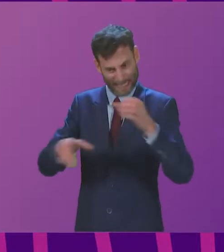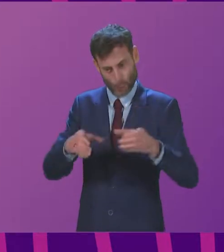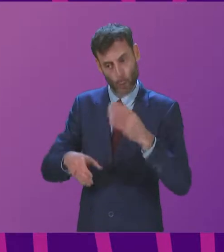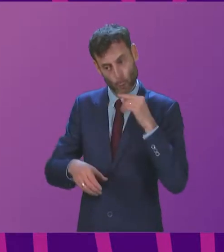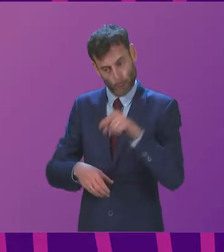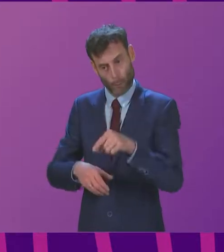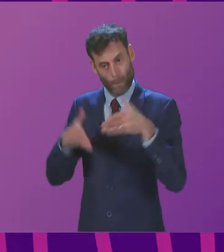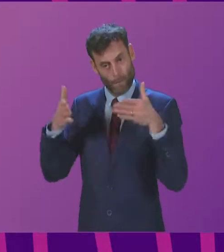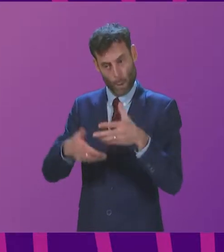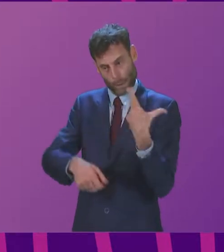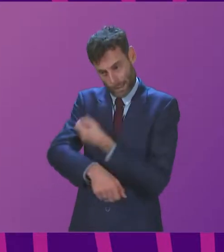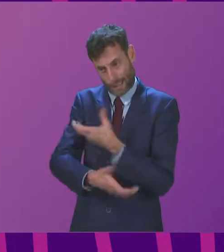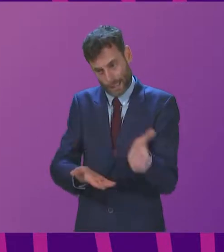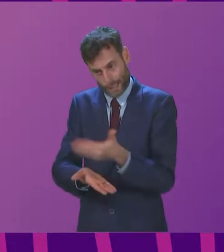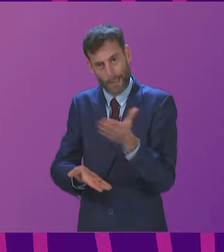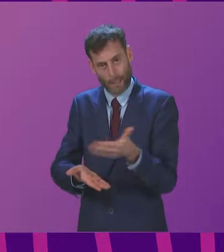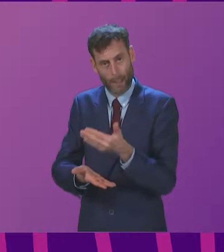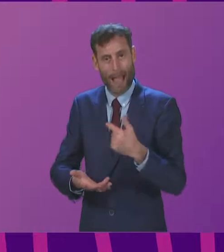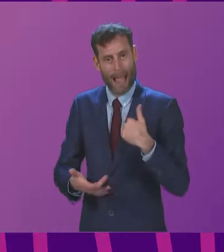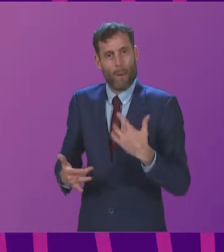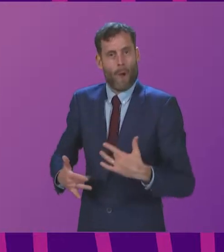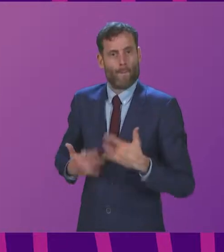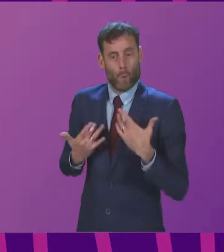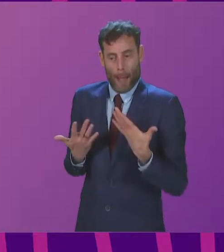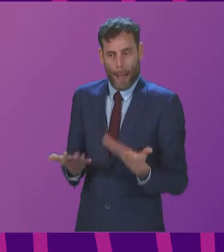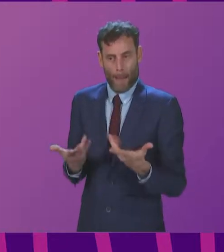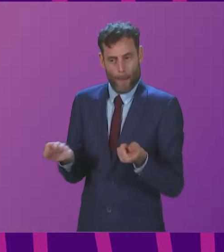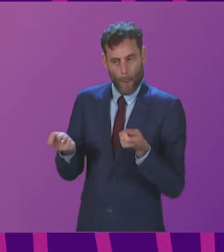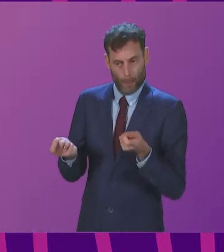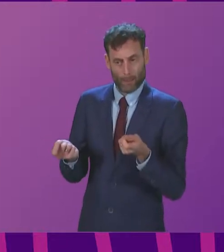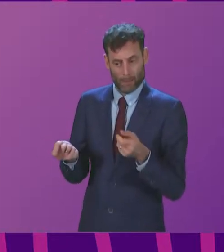and, at the moment, our judgment is that the programme is being delivered in the correct way.